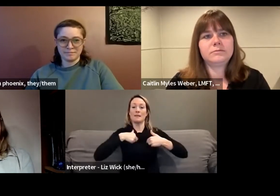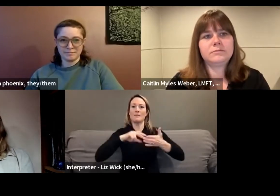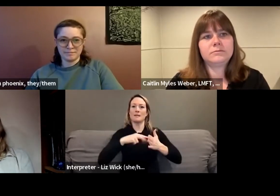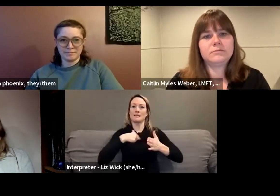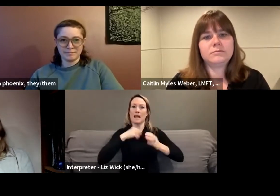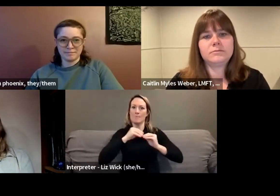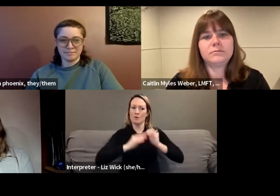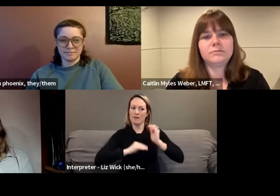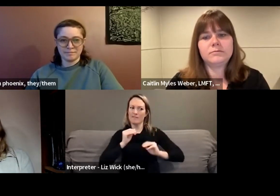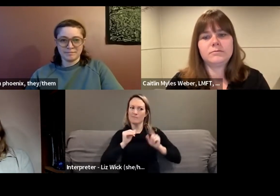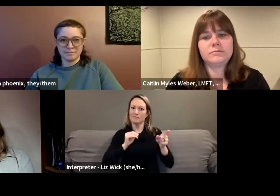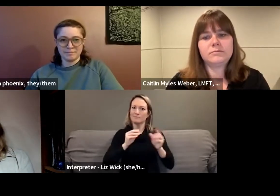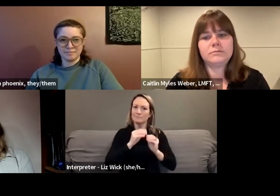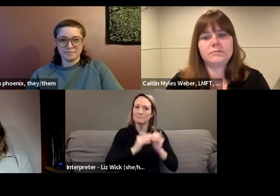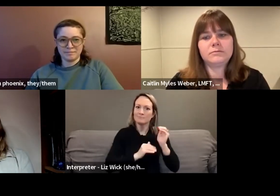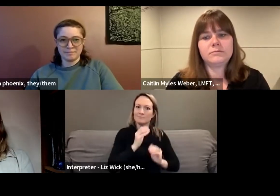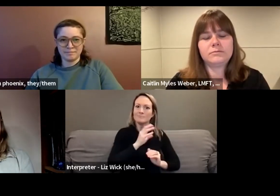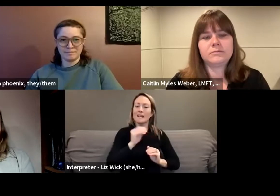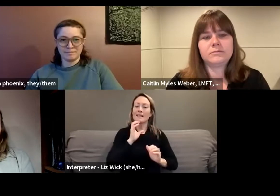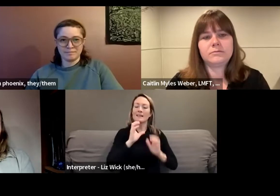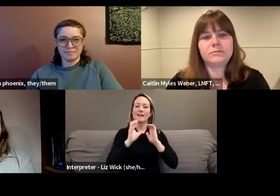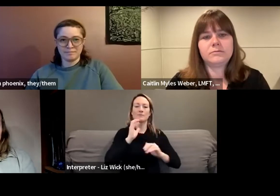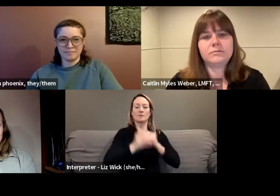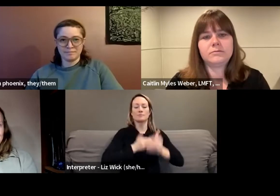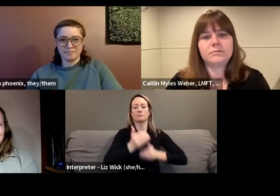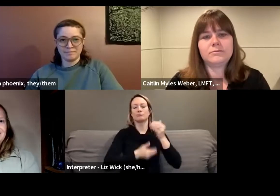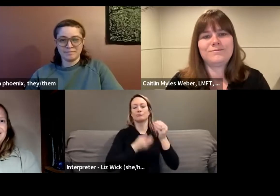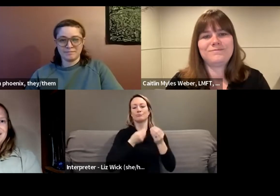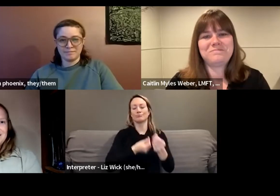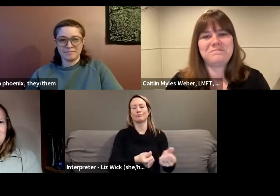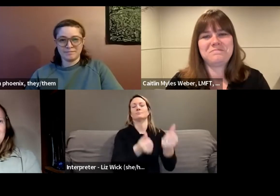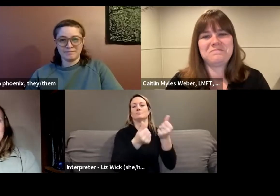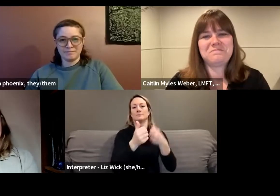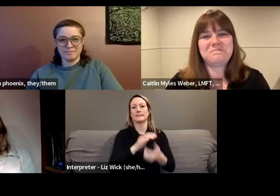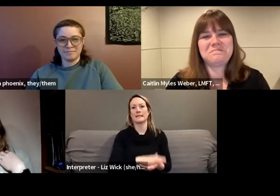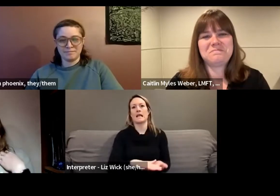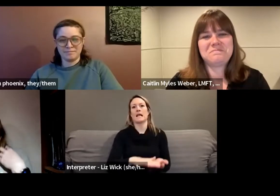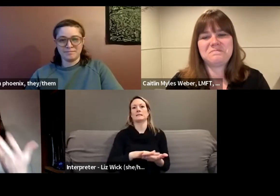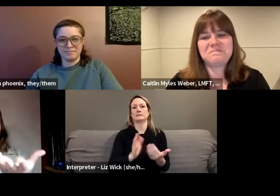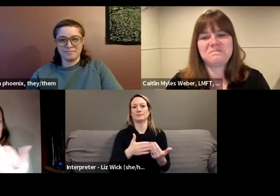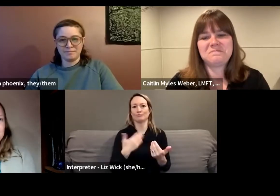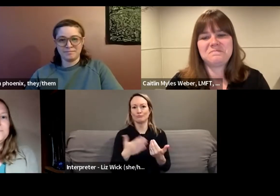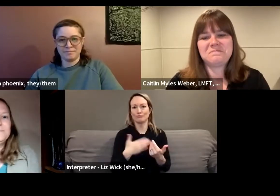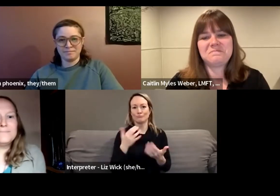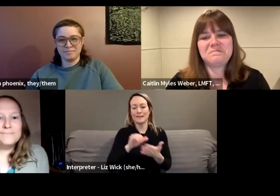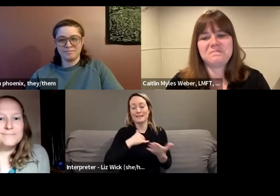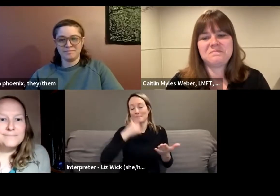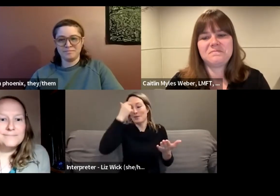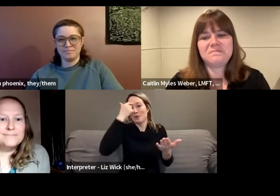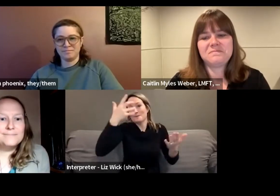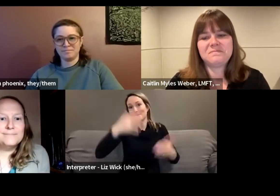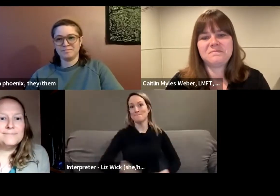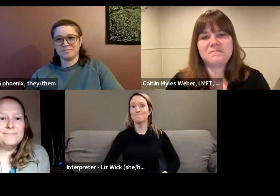And it makes the conversation go so much nicer, I think. So that's my thoughts. Good, thanks.